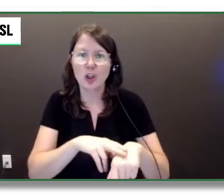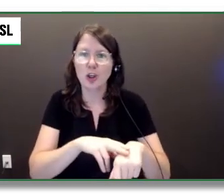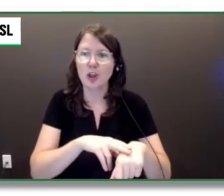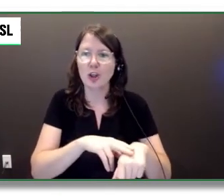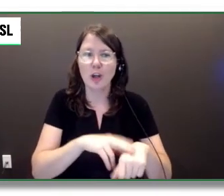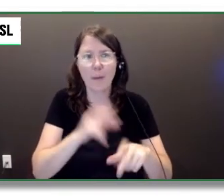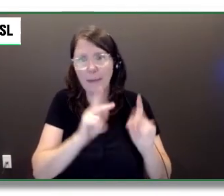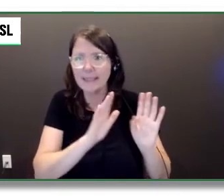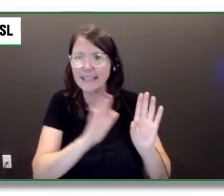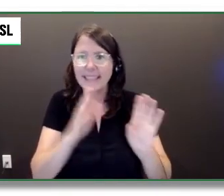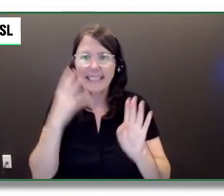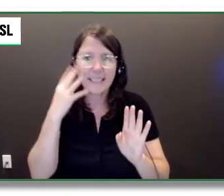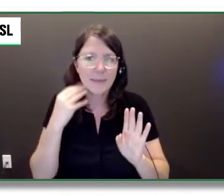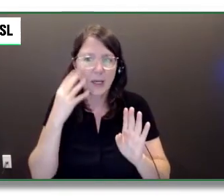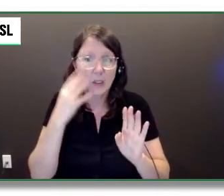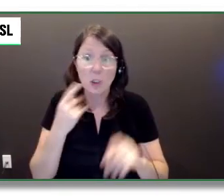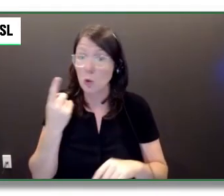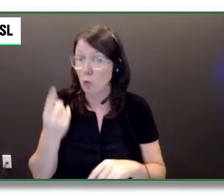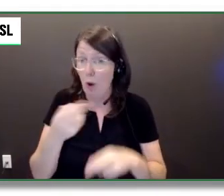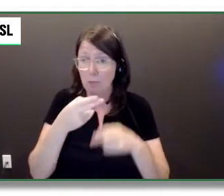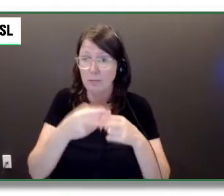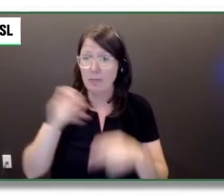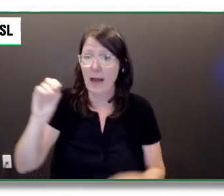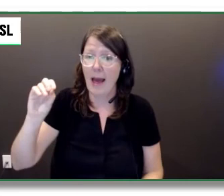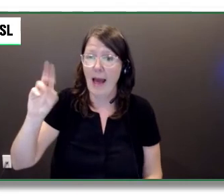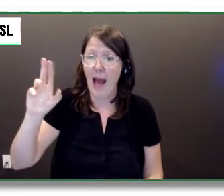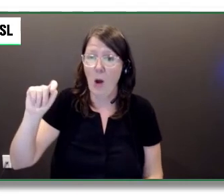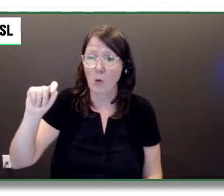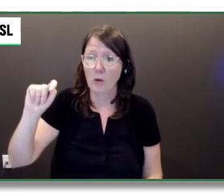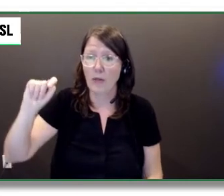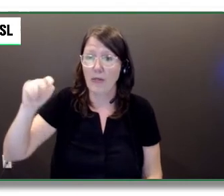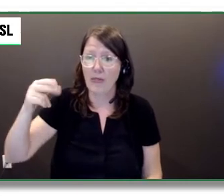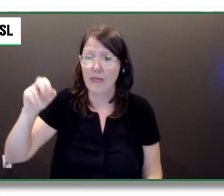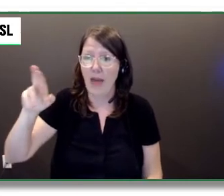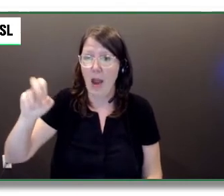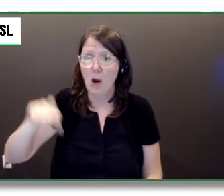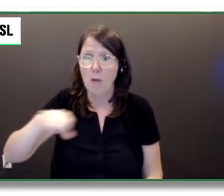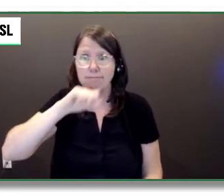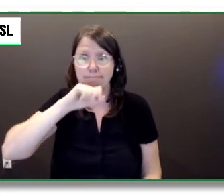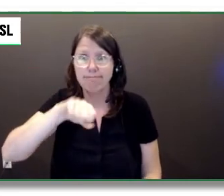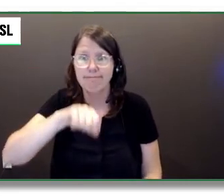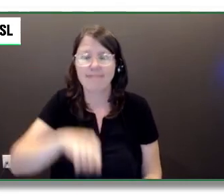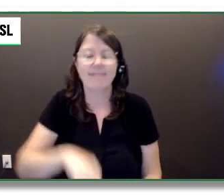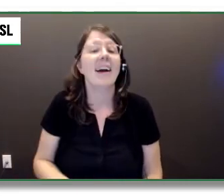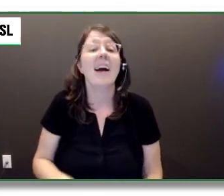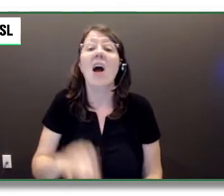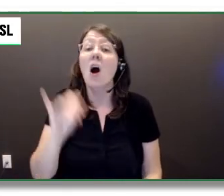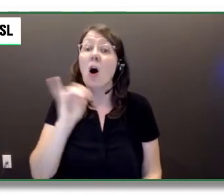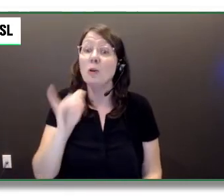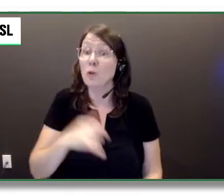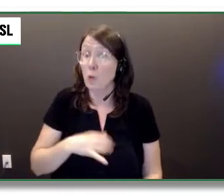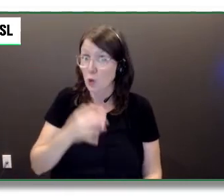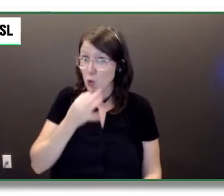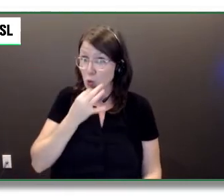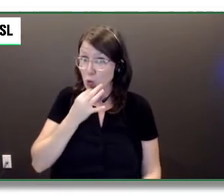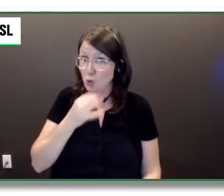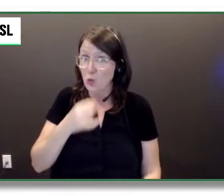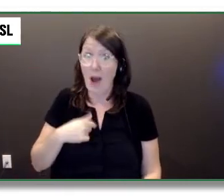does that. I will also share that I have my own upcoming podcast that will feature nature connection